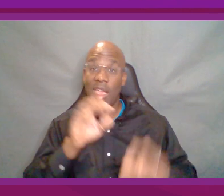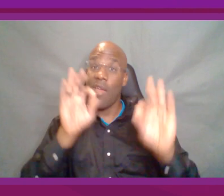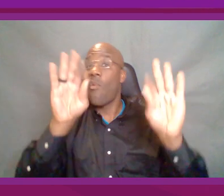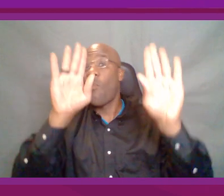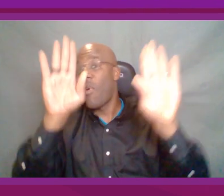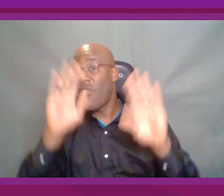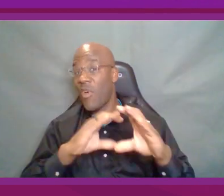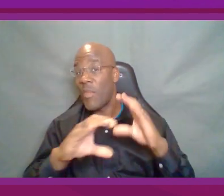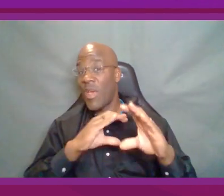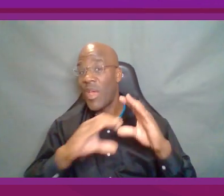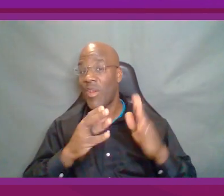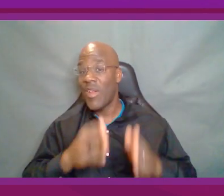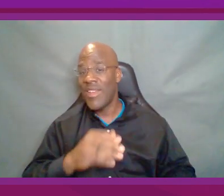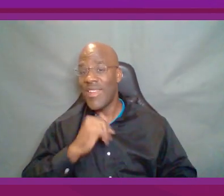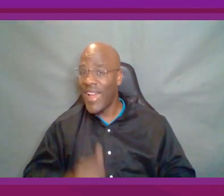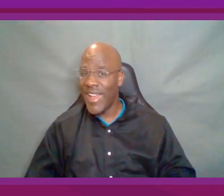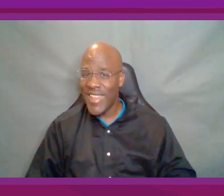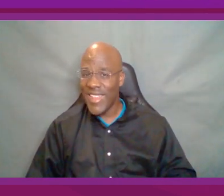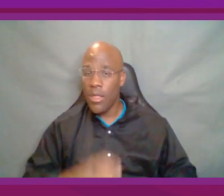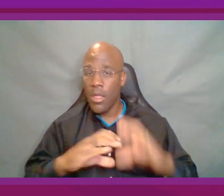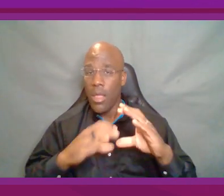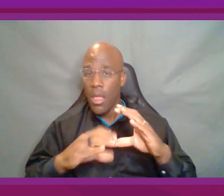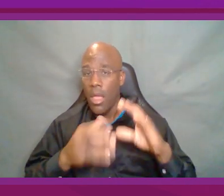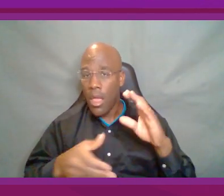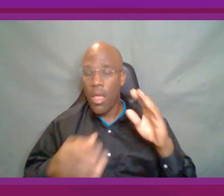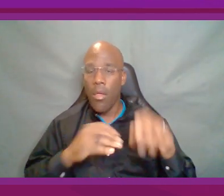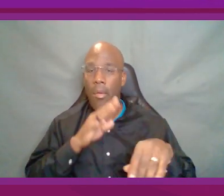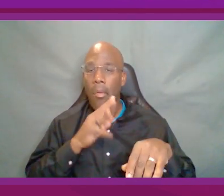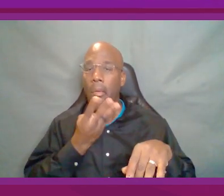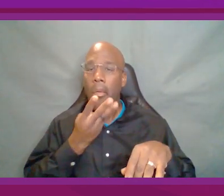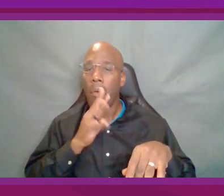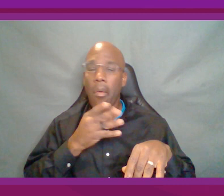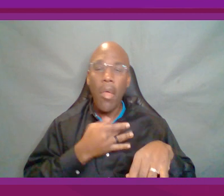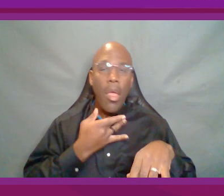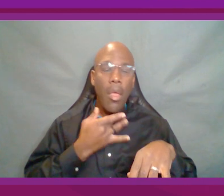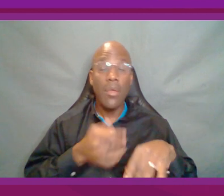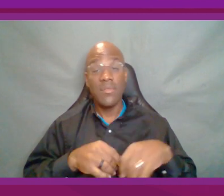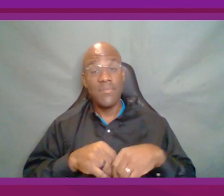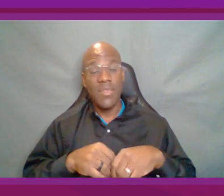great communication skills. So it is critical to be able to say we're looking for candidates